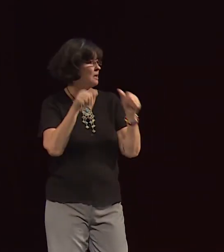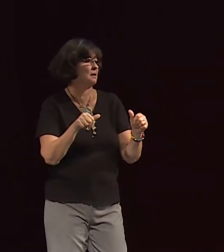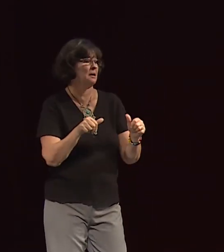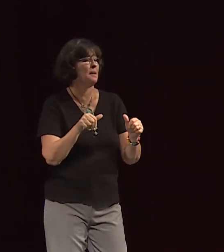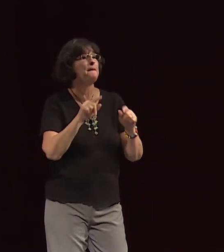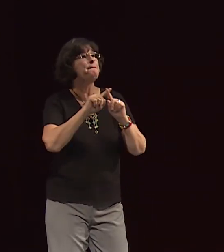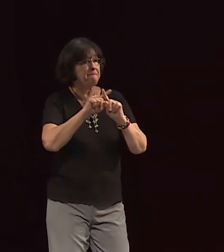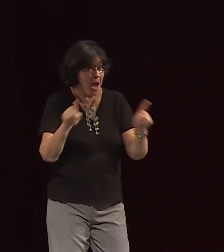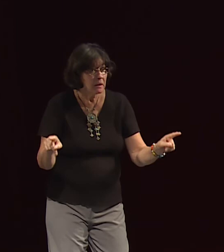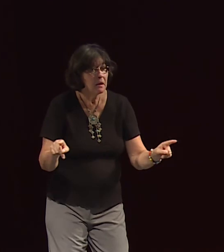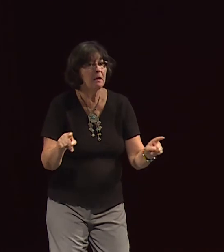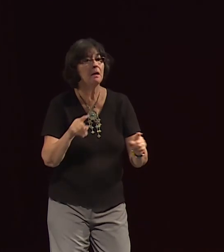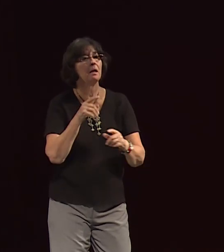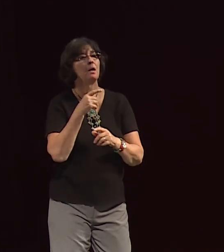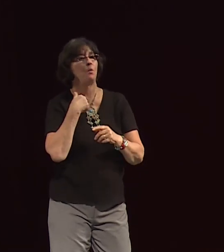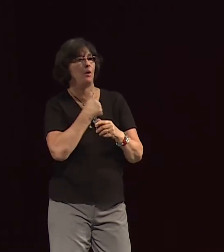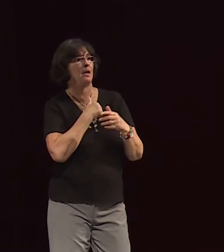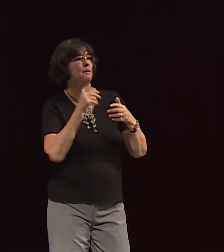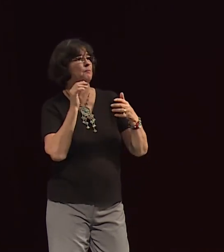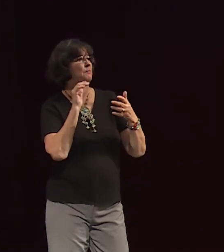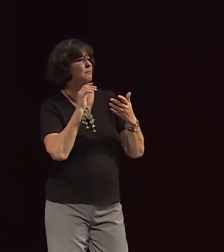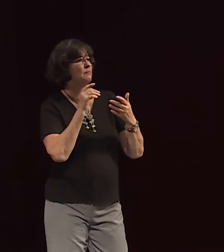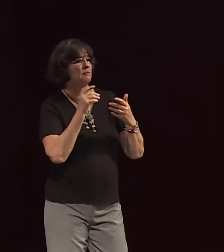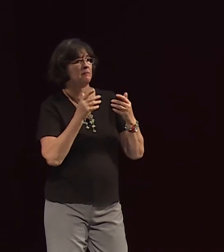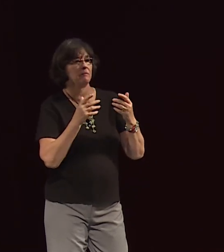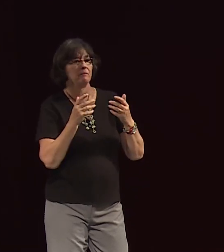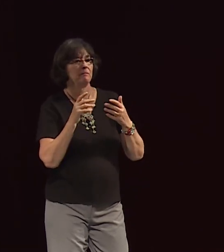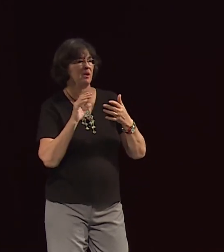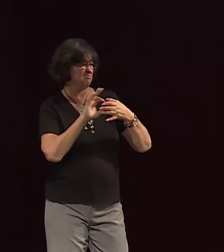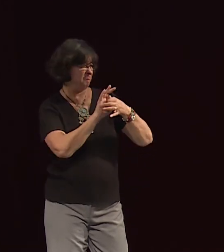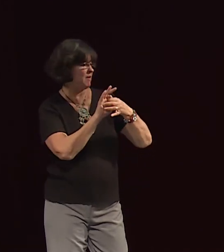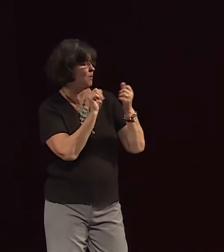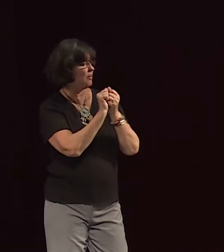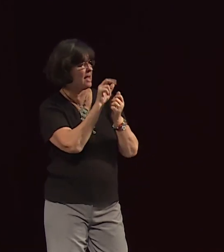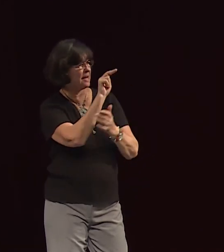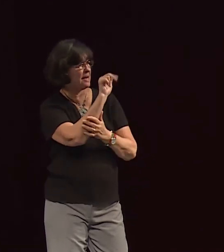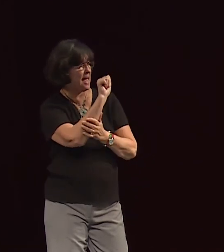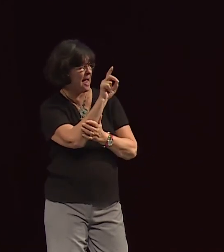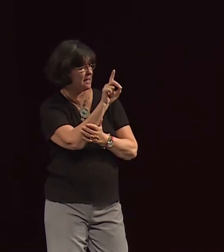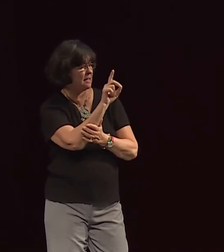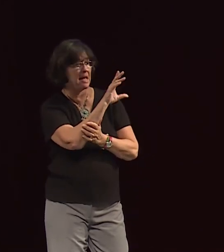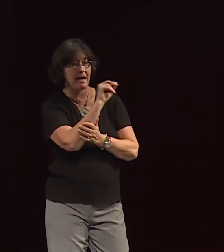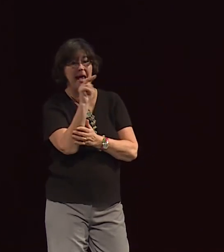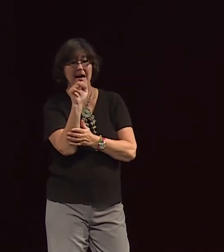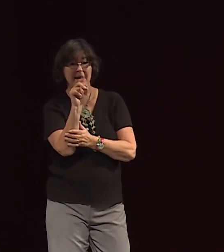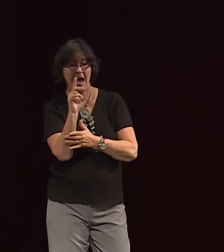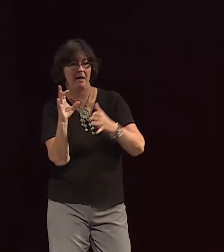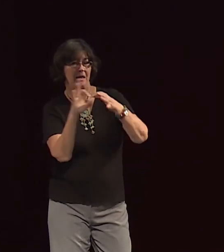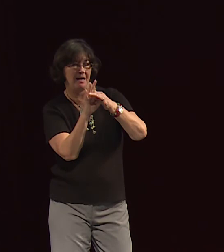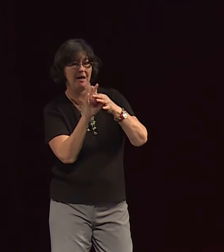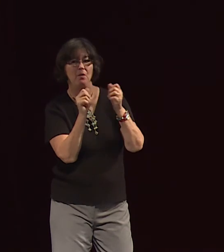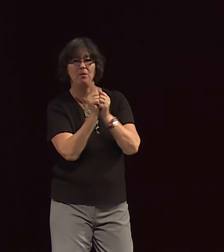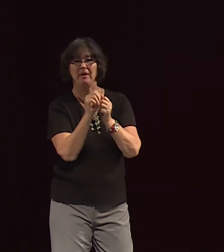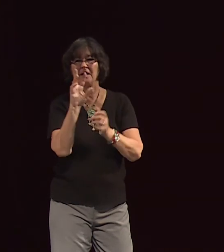LEAD-K is not an international initiative. However, we are partnering with the National Association for the Deaf